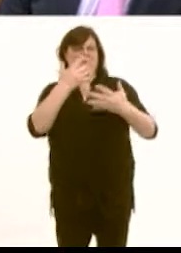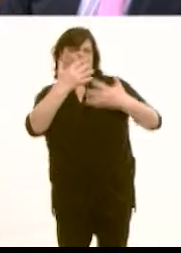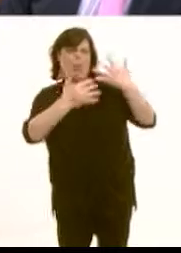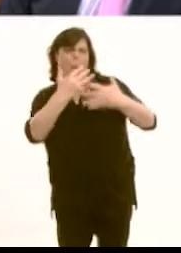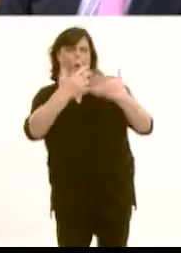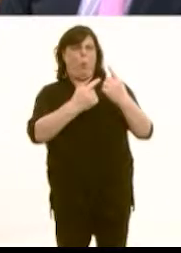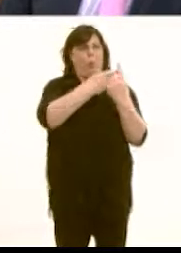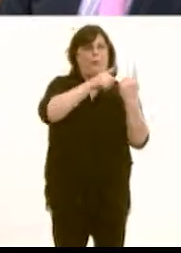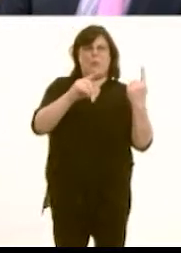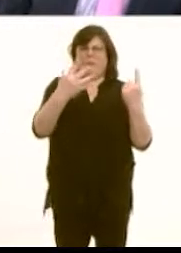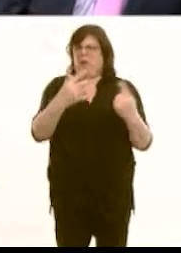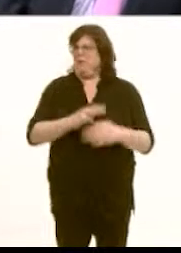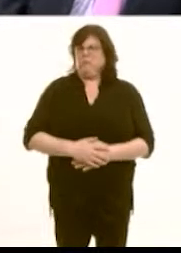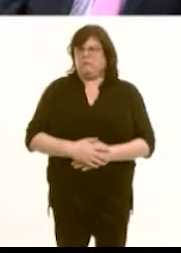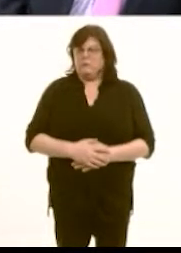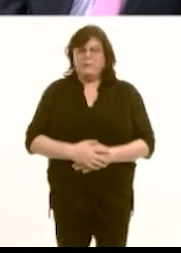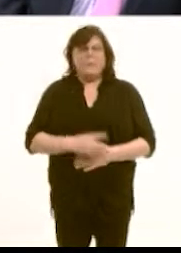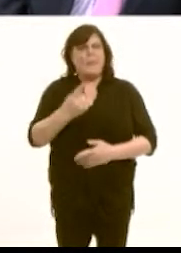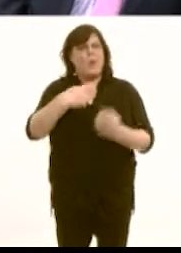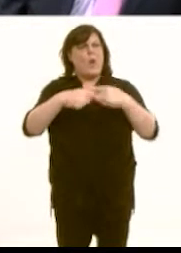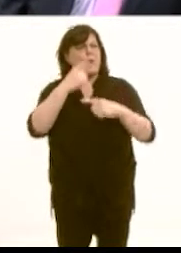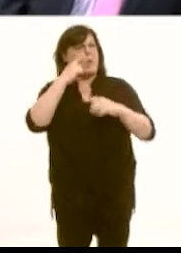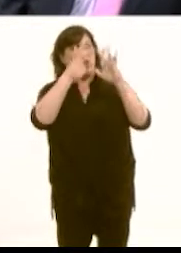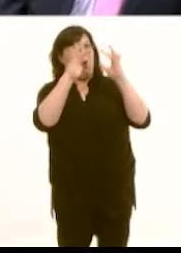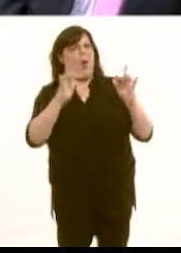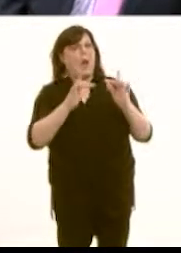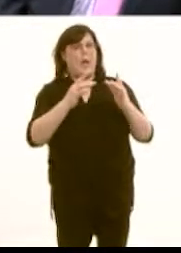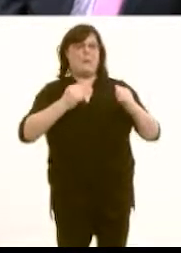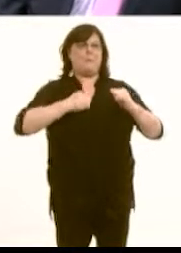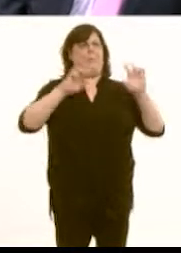Itís not particularly ambitious, because, if we look at the My Health Online website,